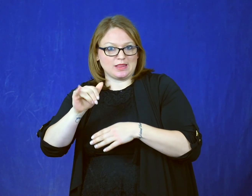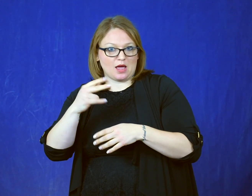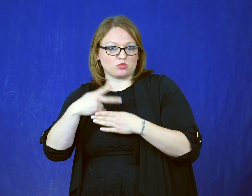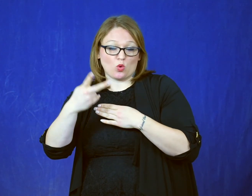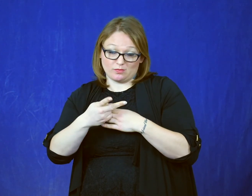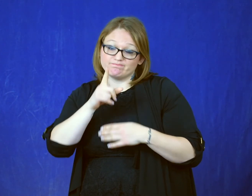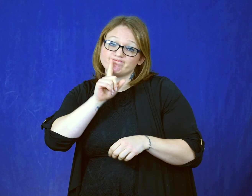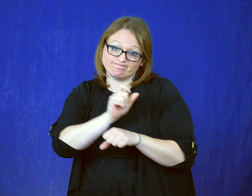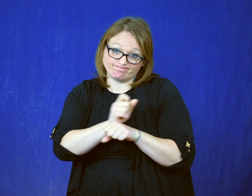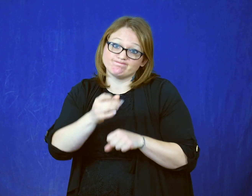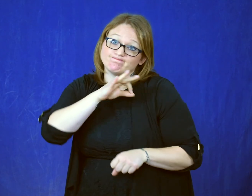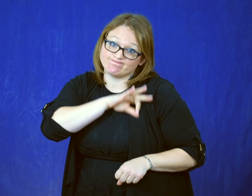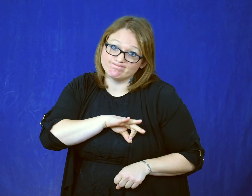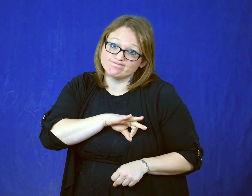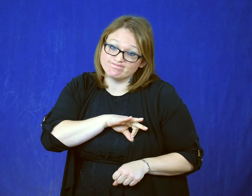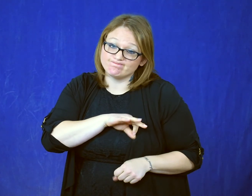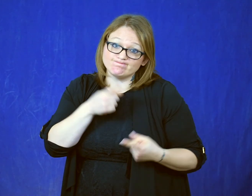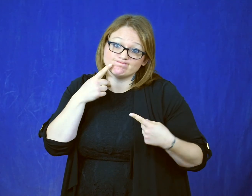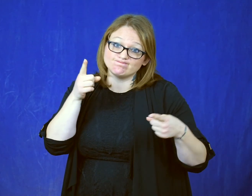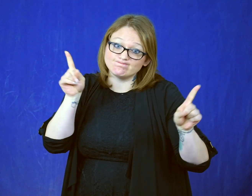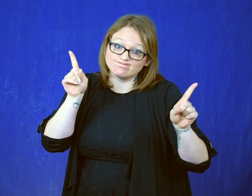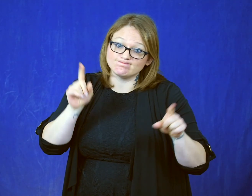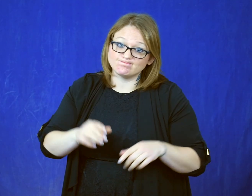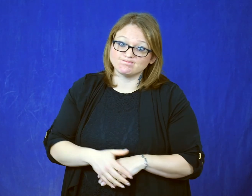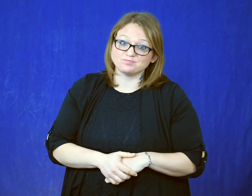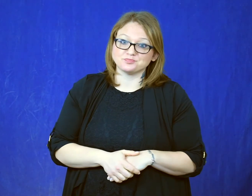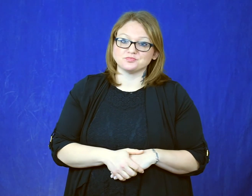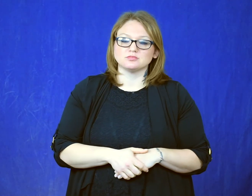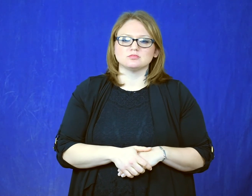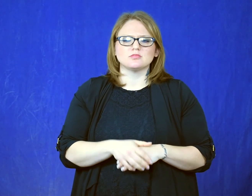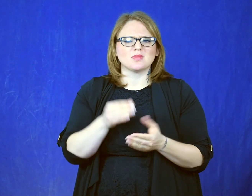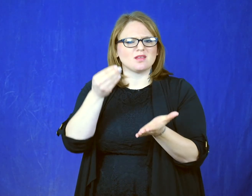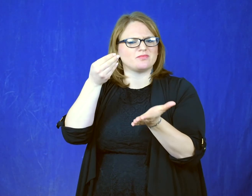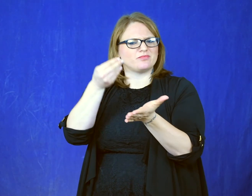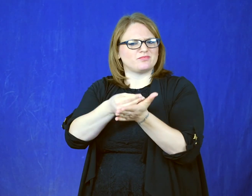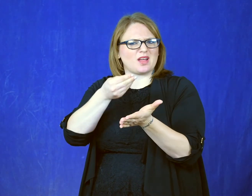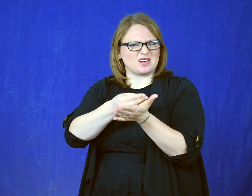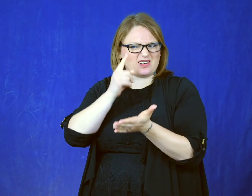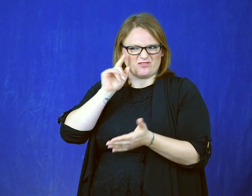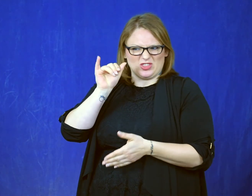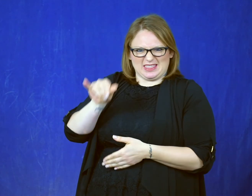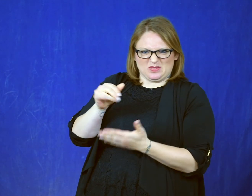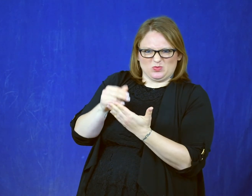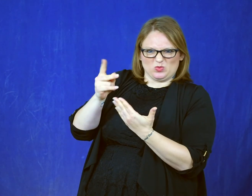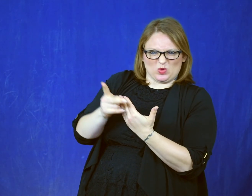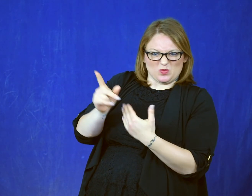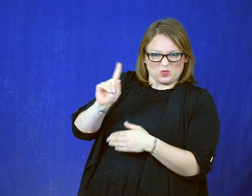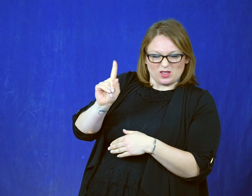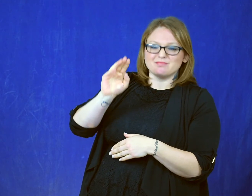hearing aids through this program has received it. The funding is provided from the Minnesota Department of Health.